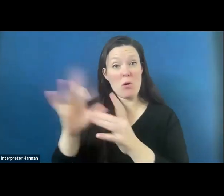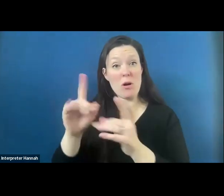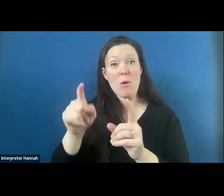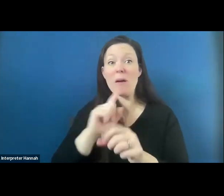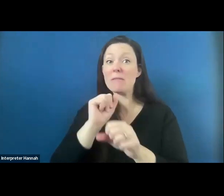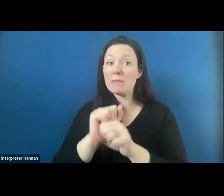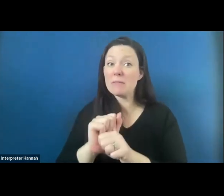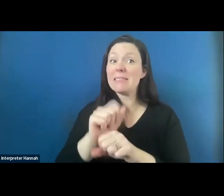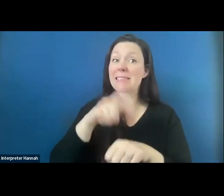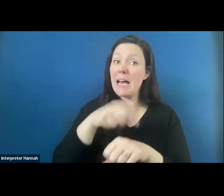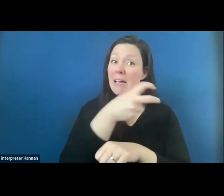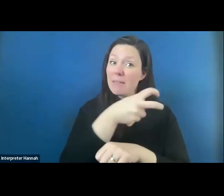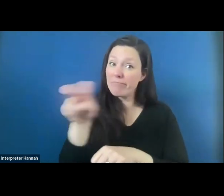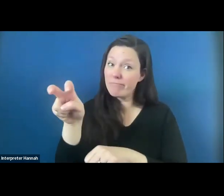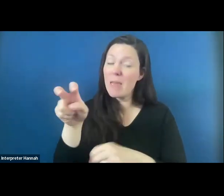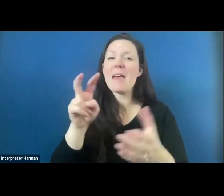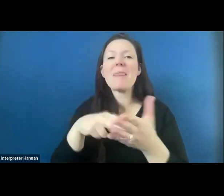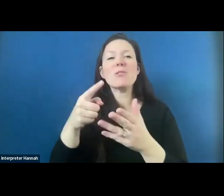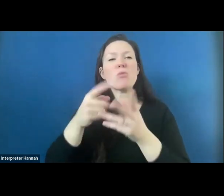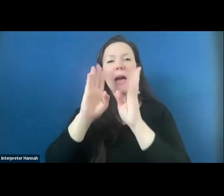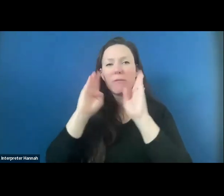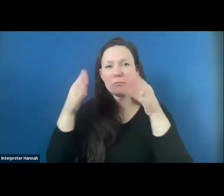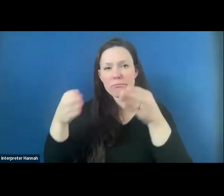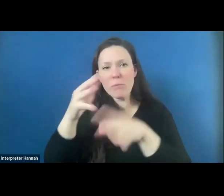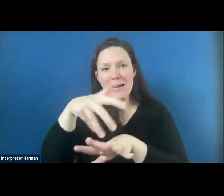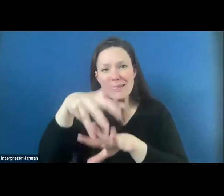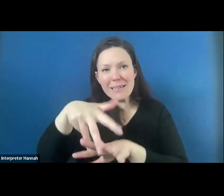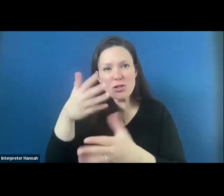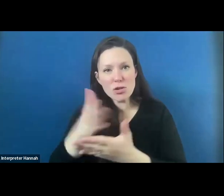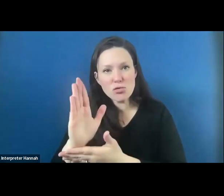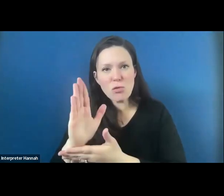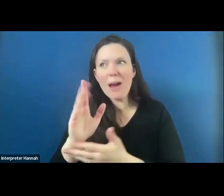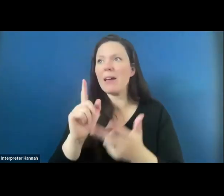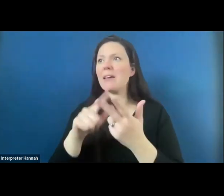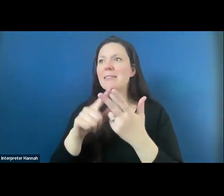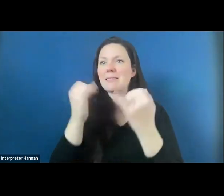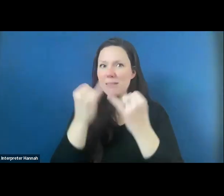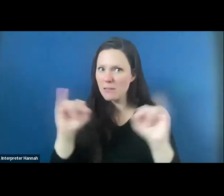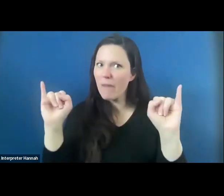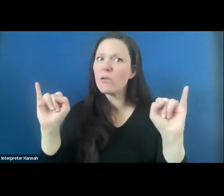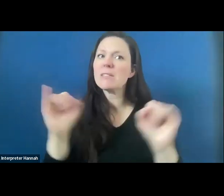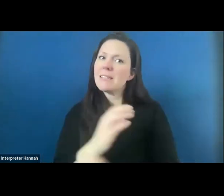indigenous rights and we must center indigenous sovereignty. And this is not just here but also in Palestine,